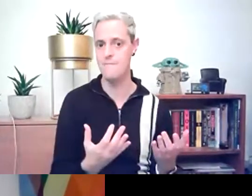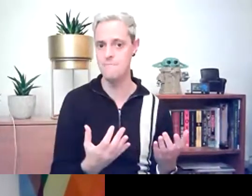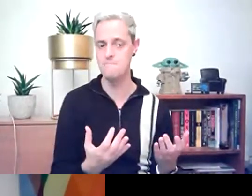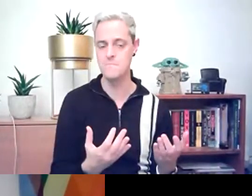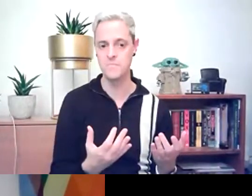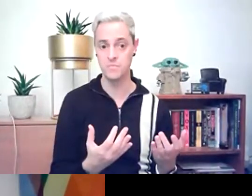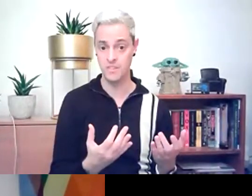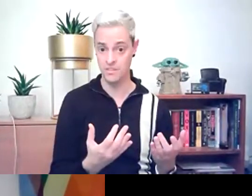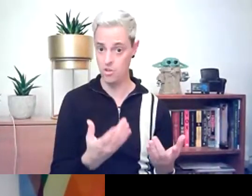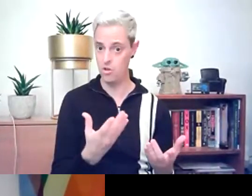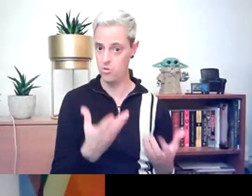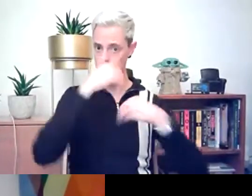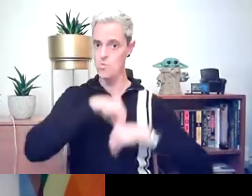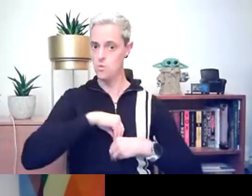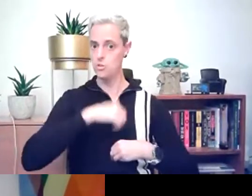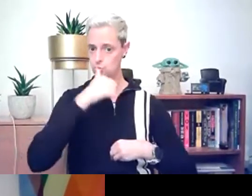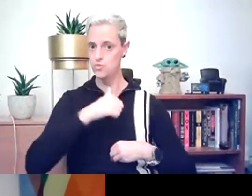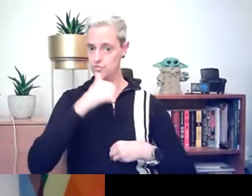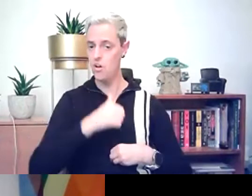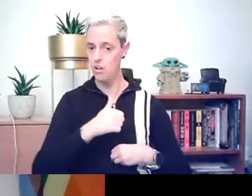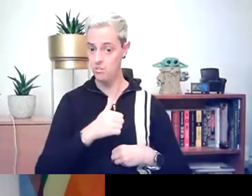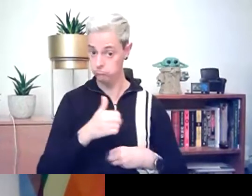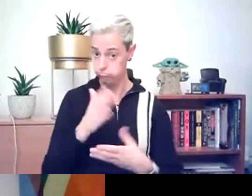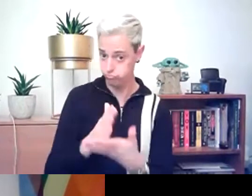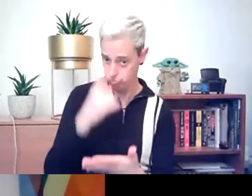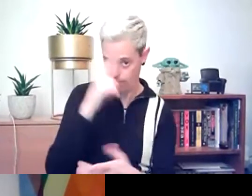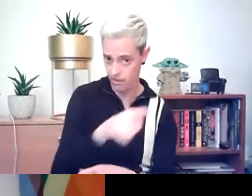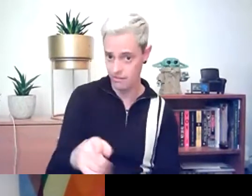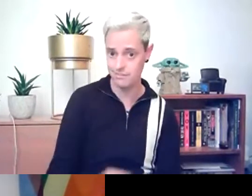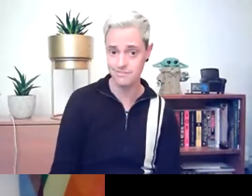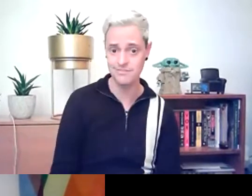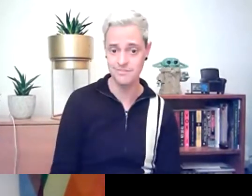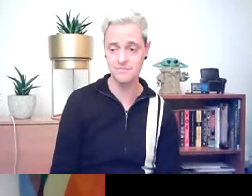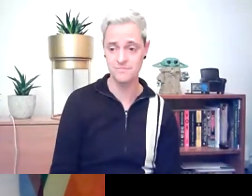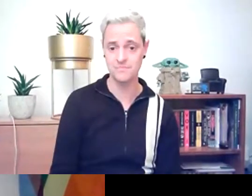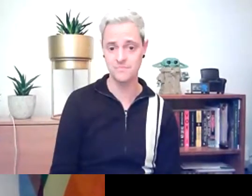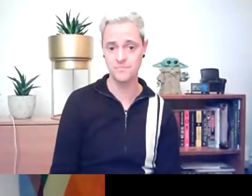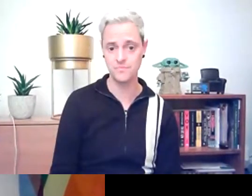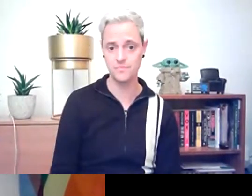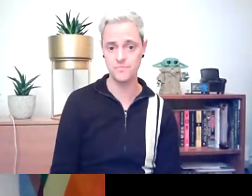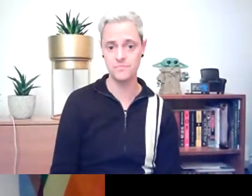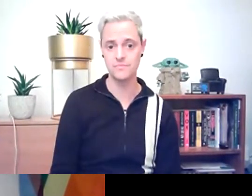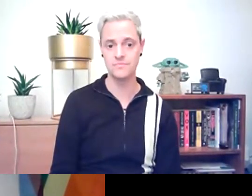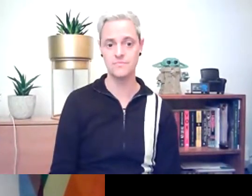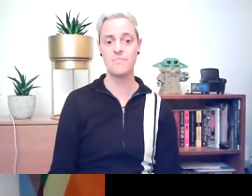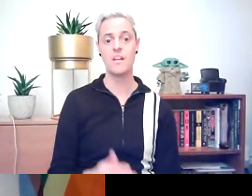be beneficial and helpful in some 18:49:19 cases would you say Jay. 18:49:22 would you say Jay. Absolutely. The all of the research shows that it's actually